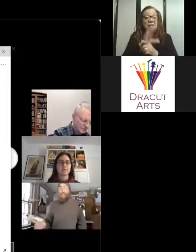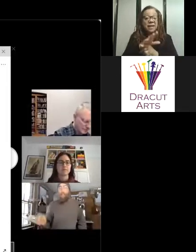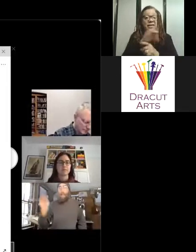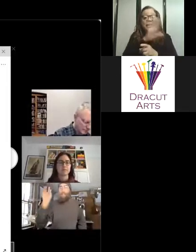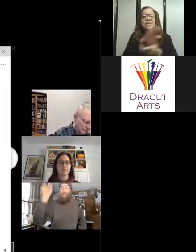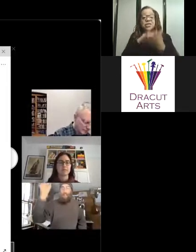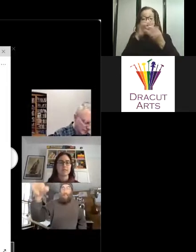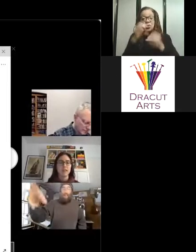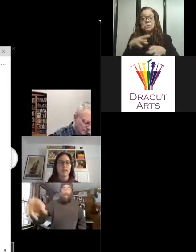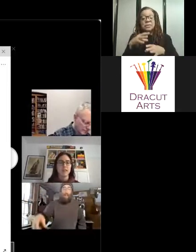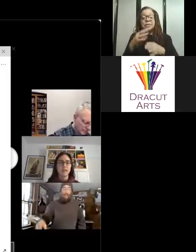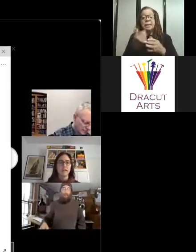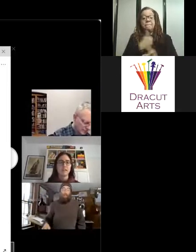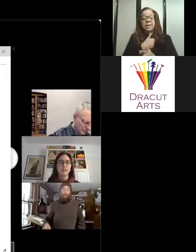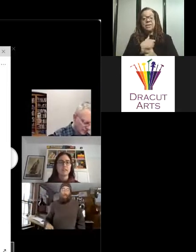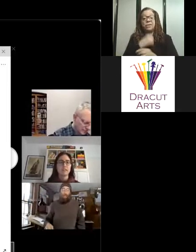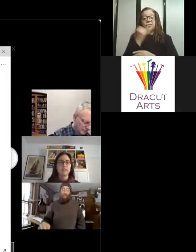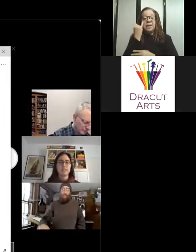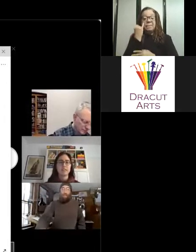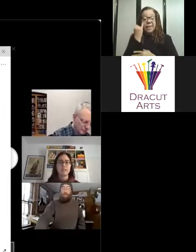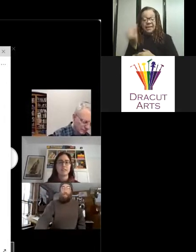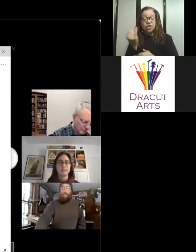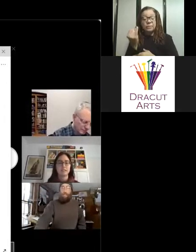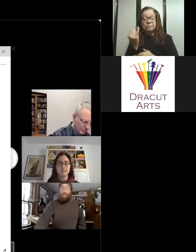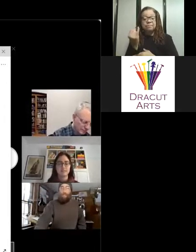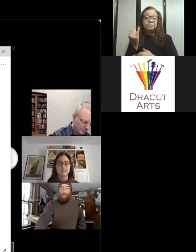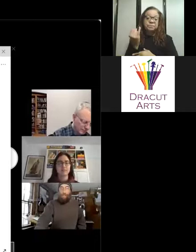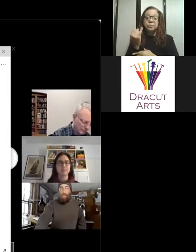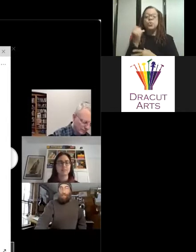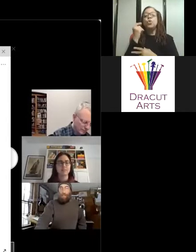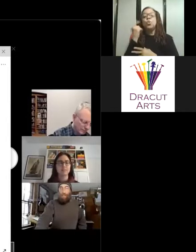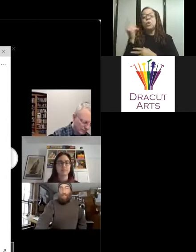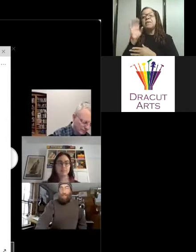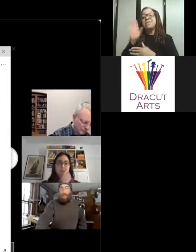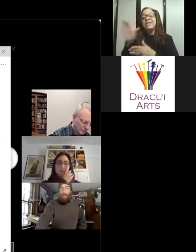I imagine a um, one of his students coming to the tent,